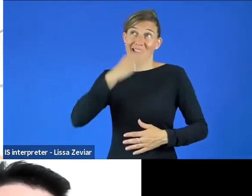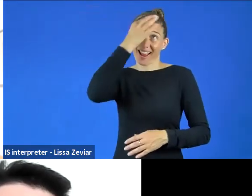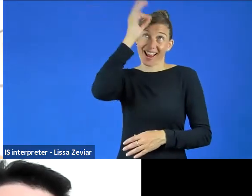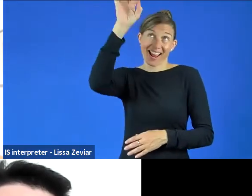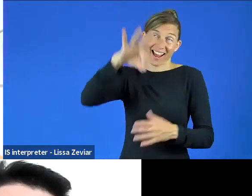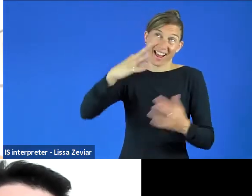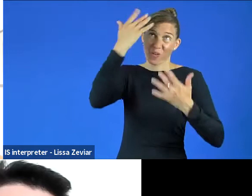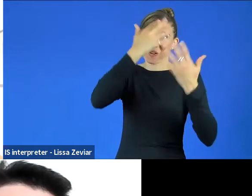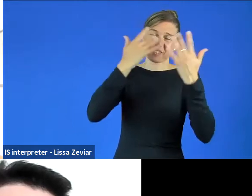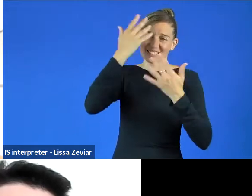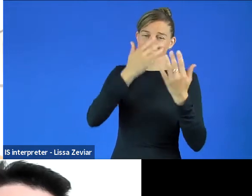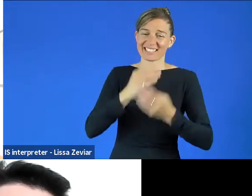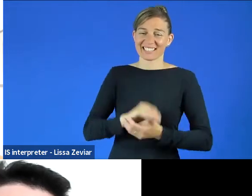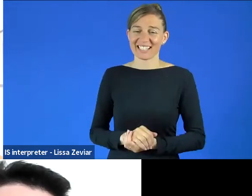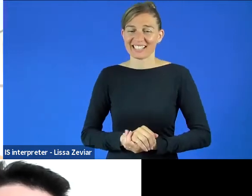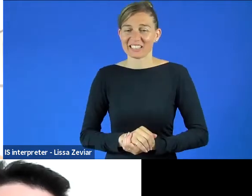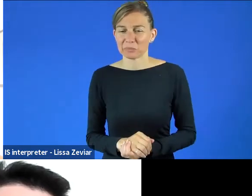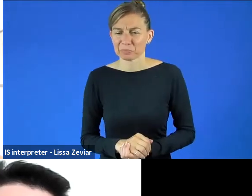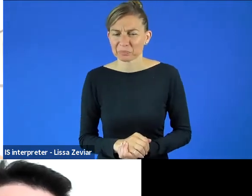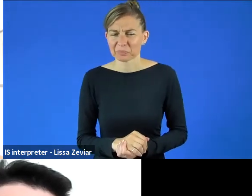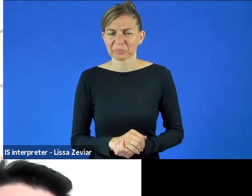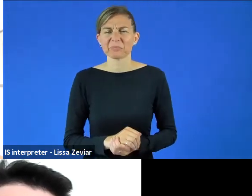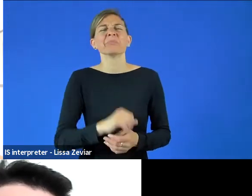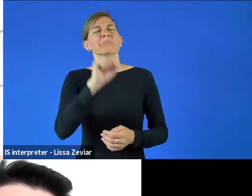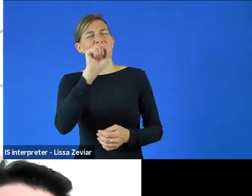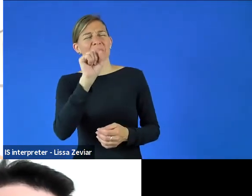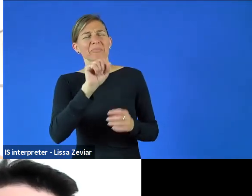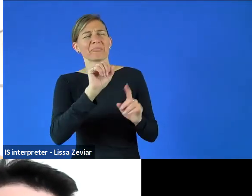I think the question itself was a philosophical one in a way.